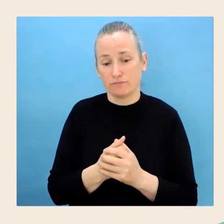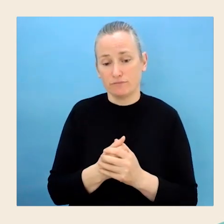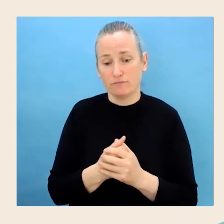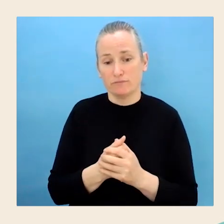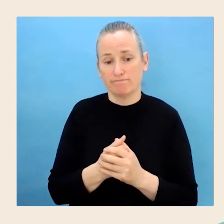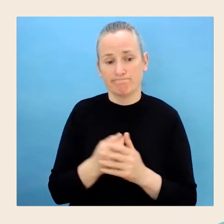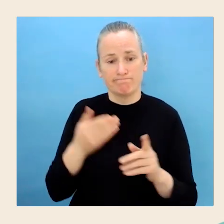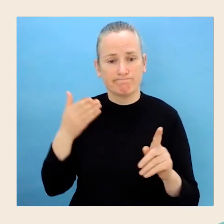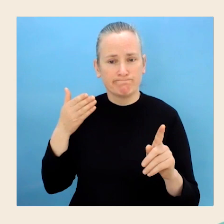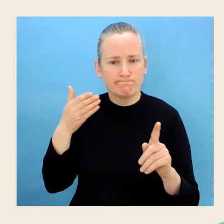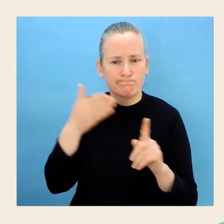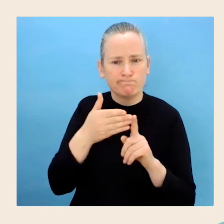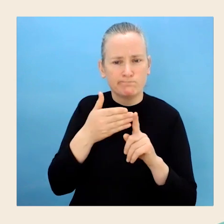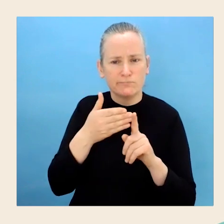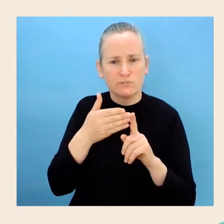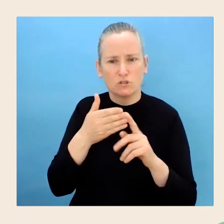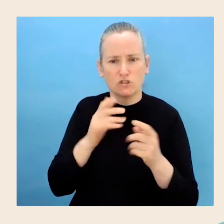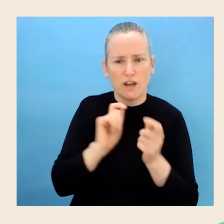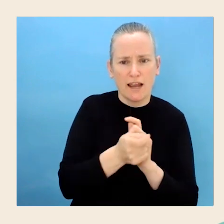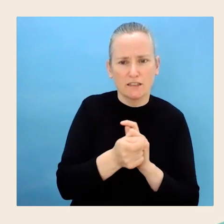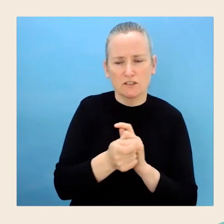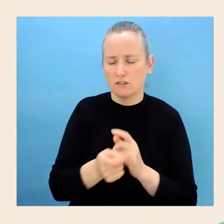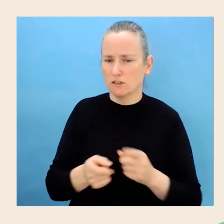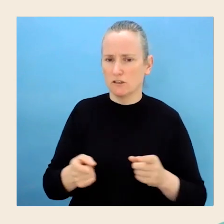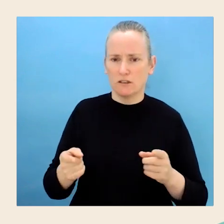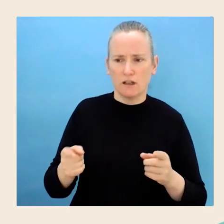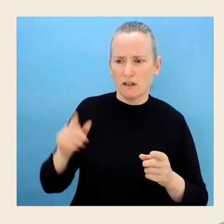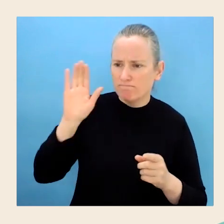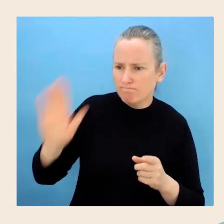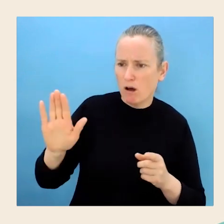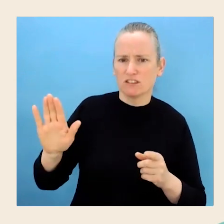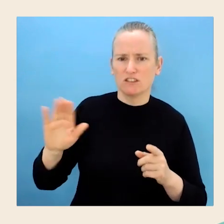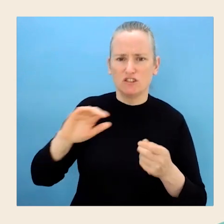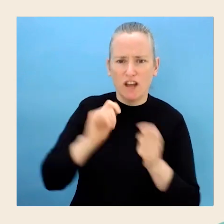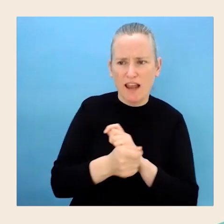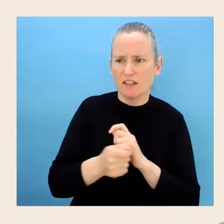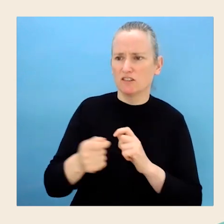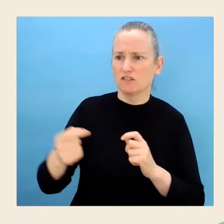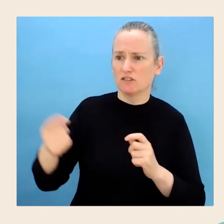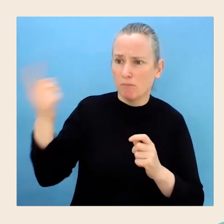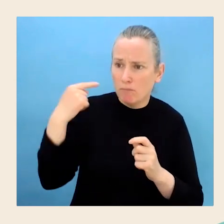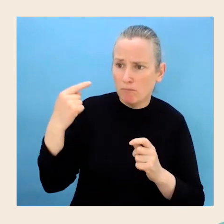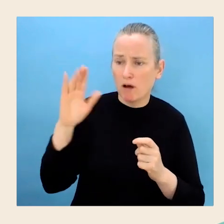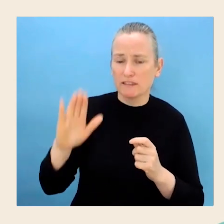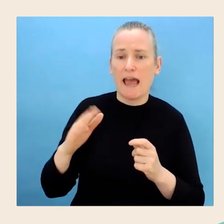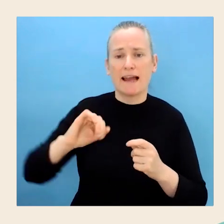to demand change, and also just to keep pushing our so-called good allies